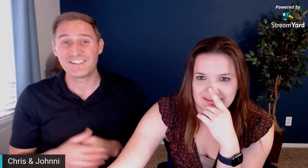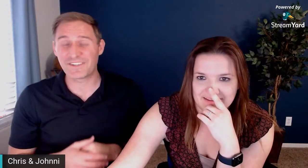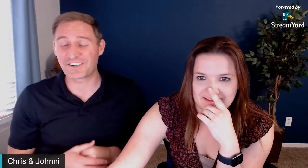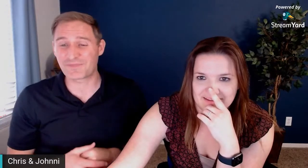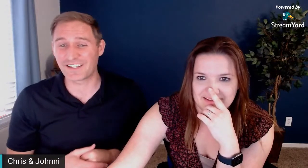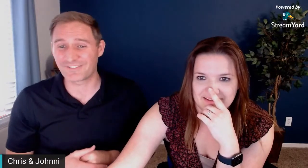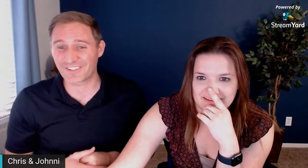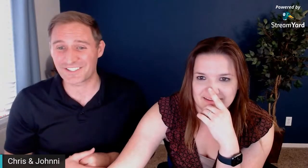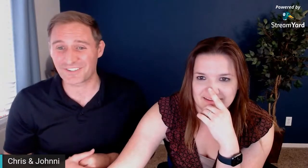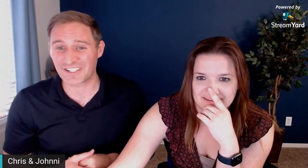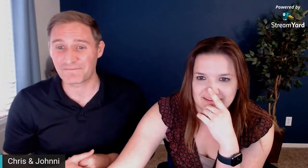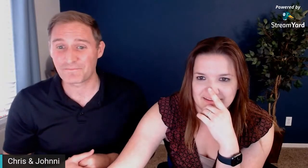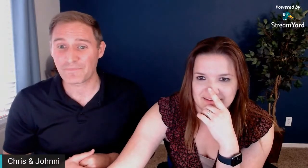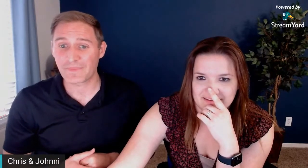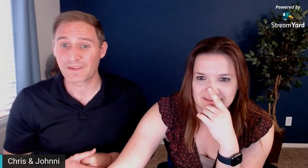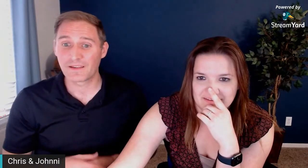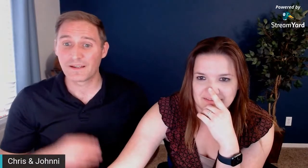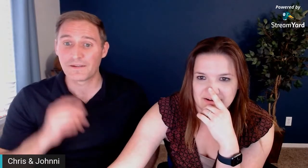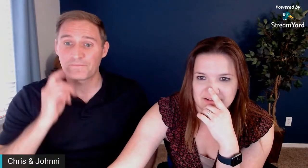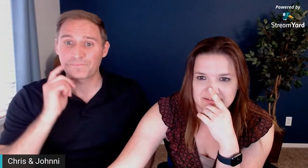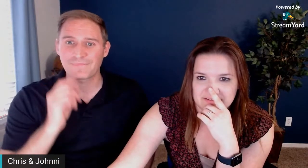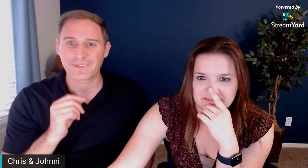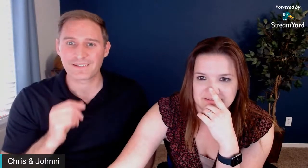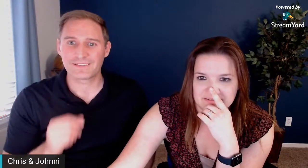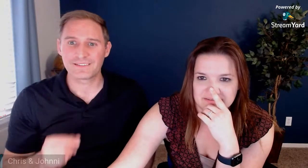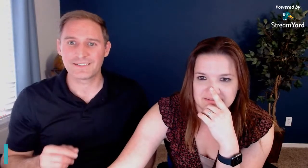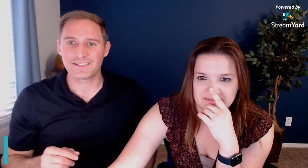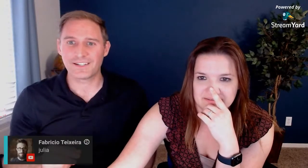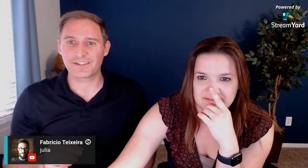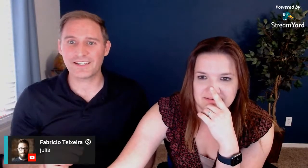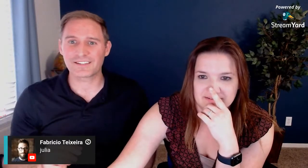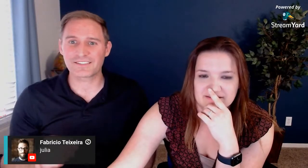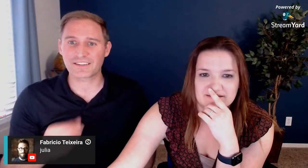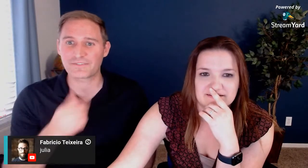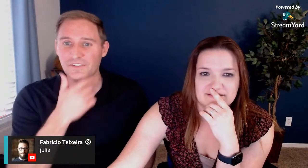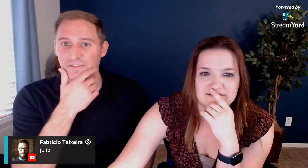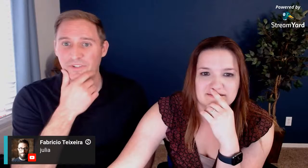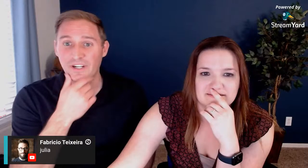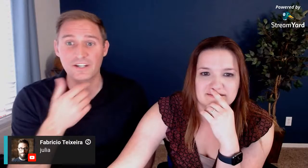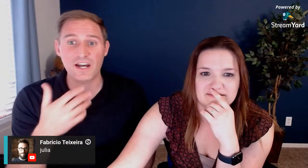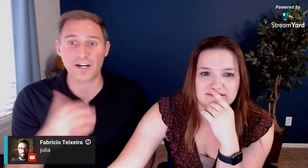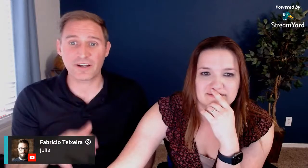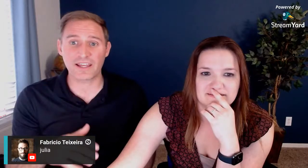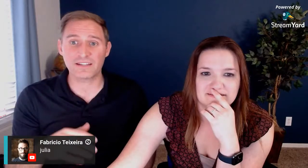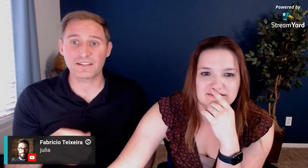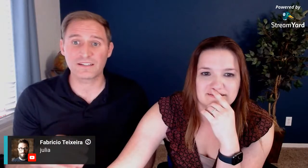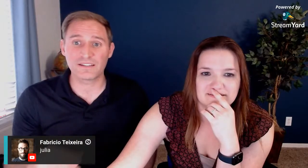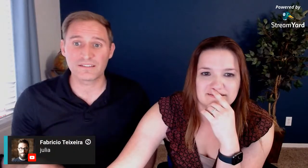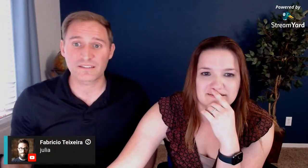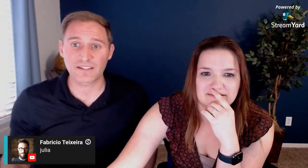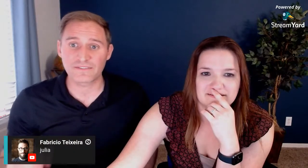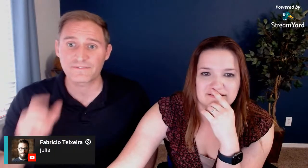fingerspelling really tricky there it is okay it looks like the first one on our end is a